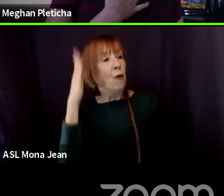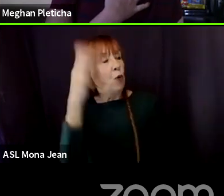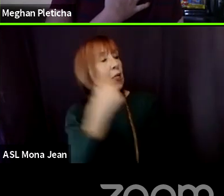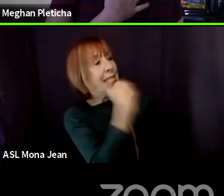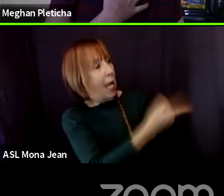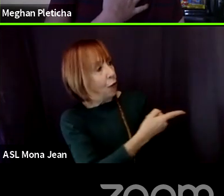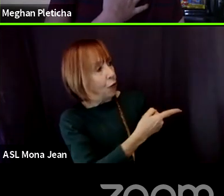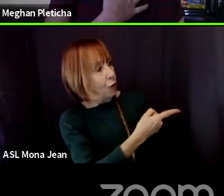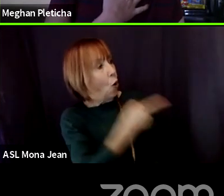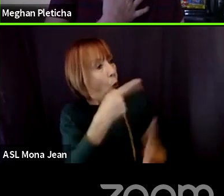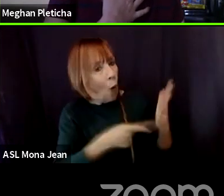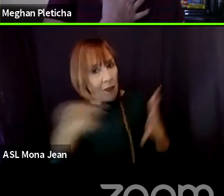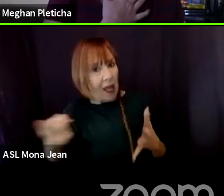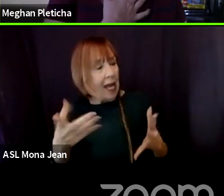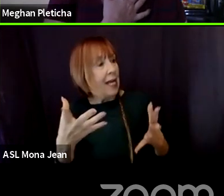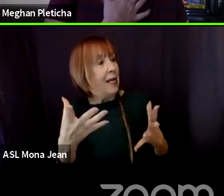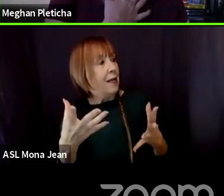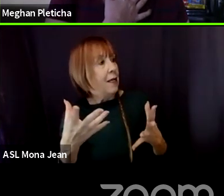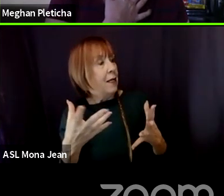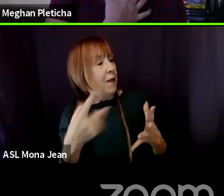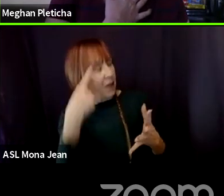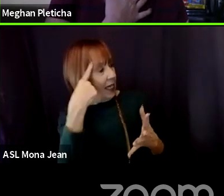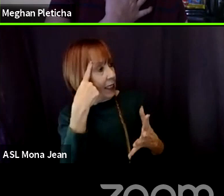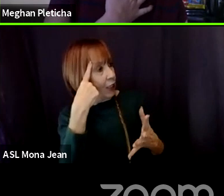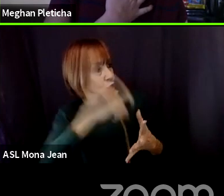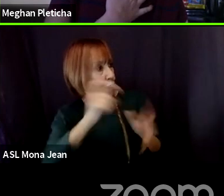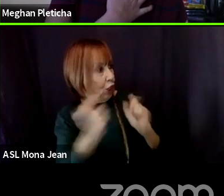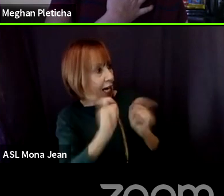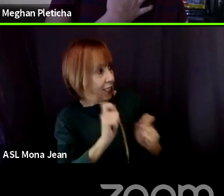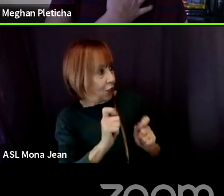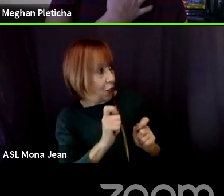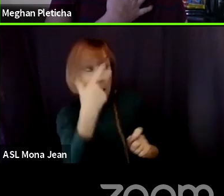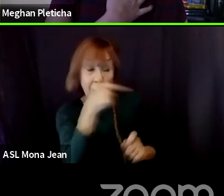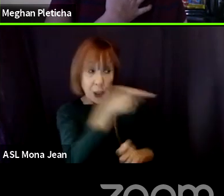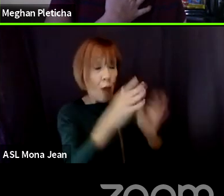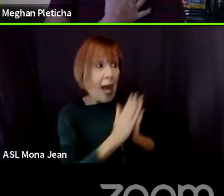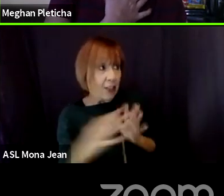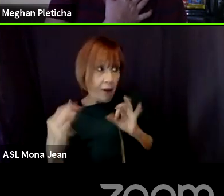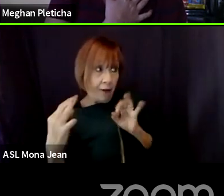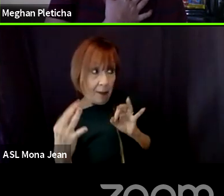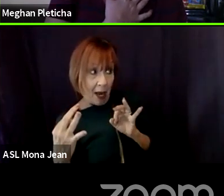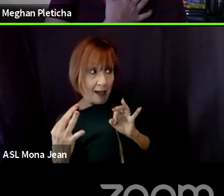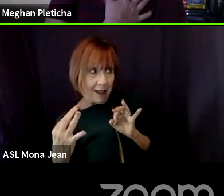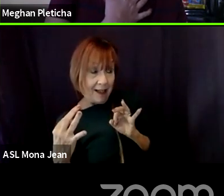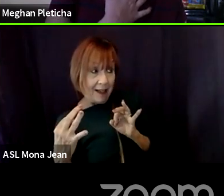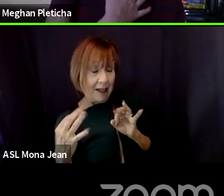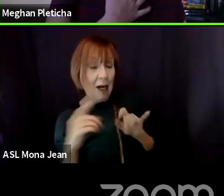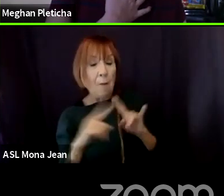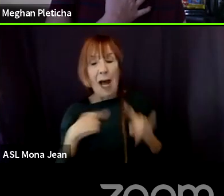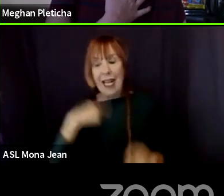because you've asked them for feedback to make it better. I think what's really helpful for me, at least